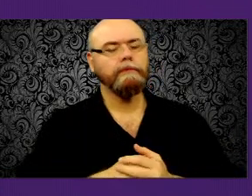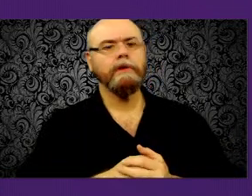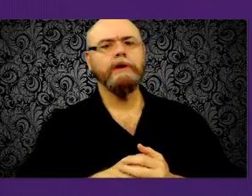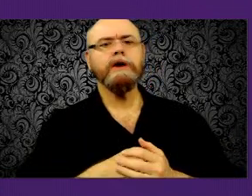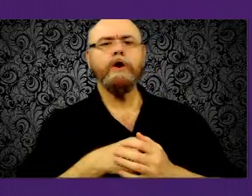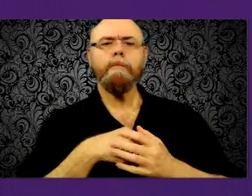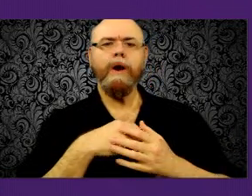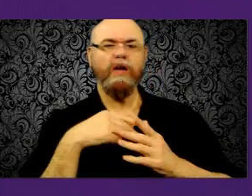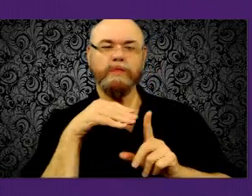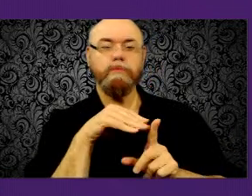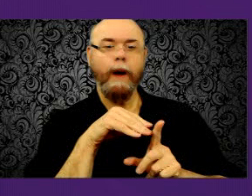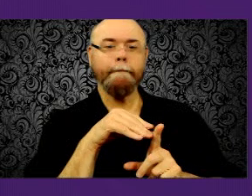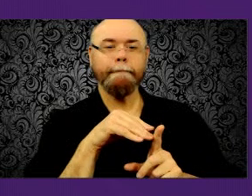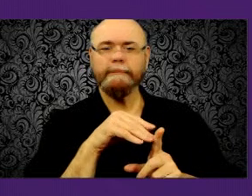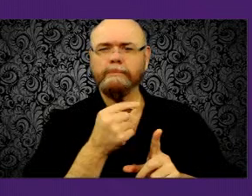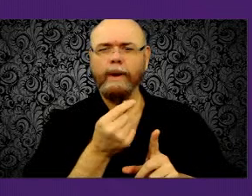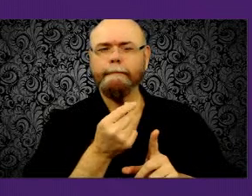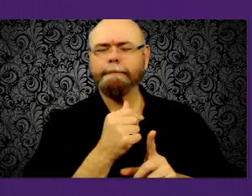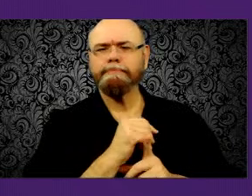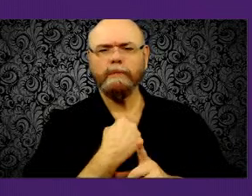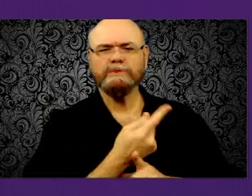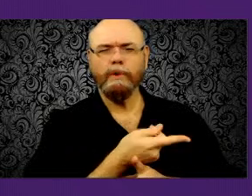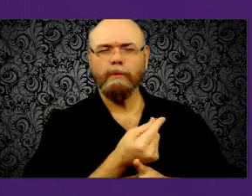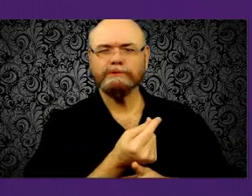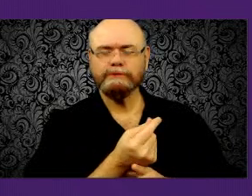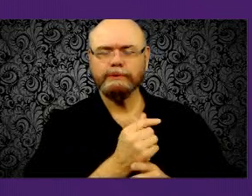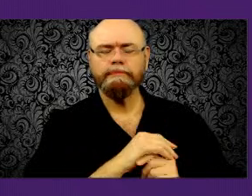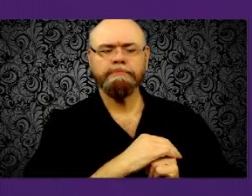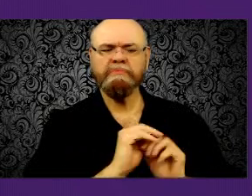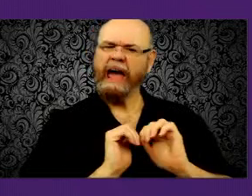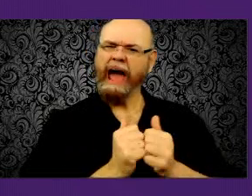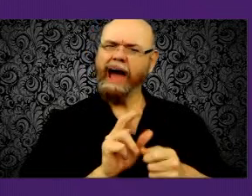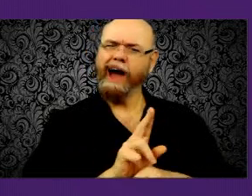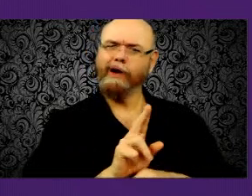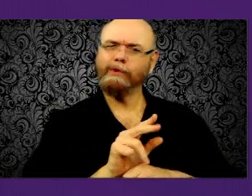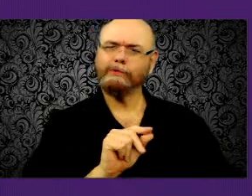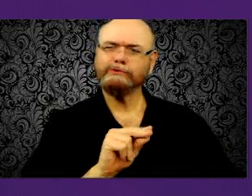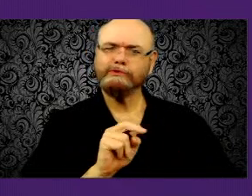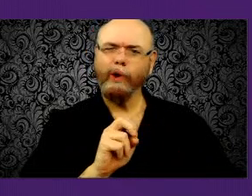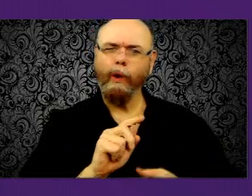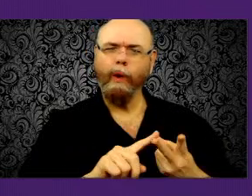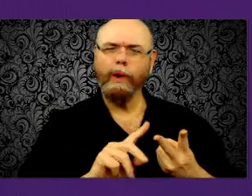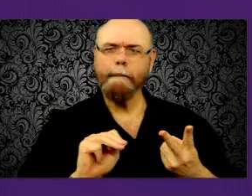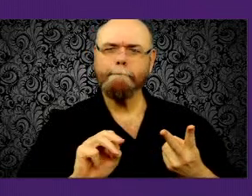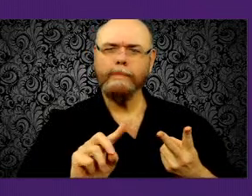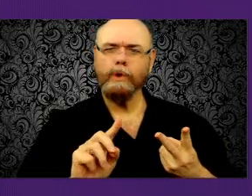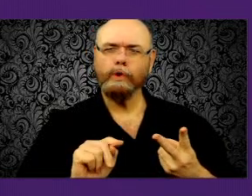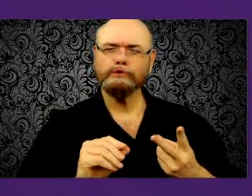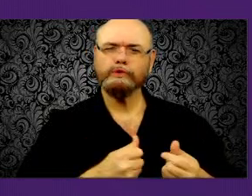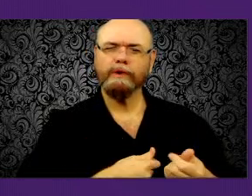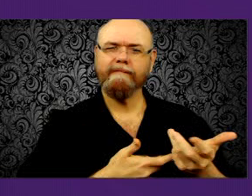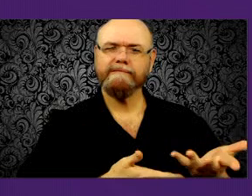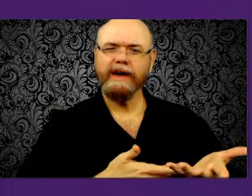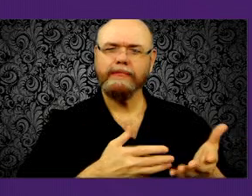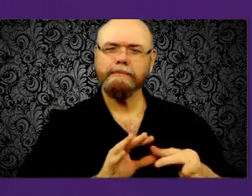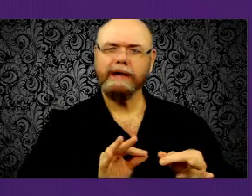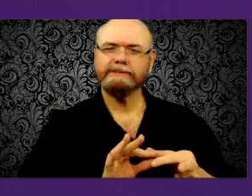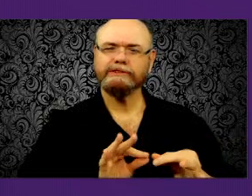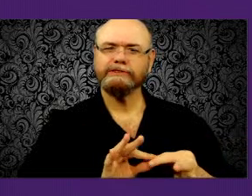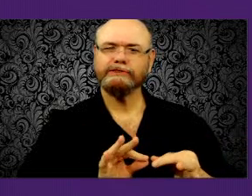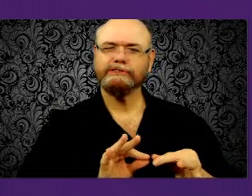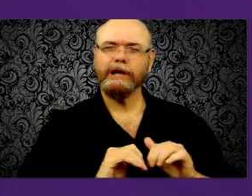how does the author use tone and mood to convey a message about migrating and moving?